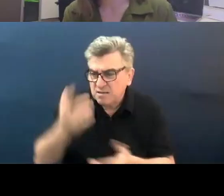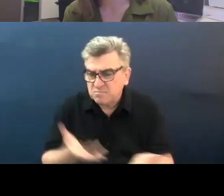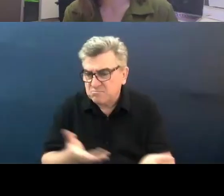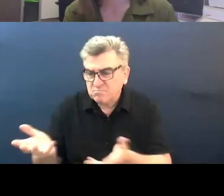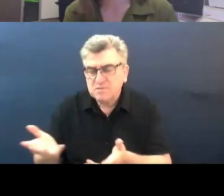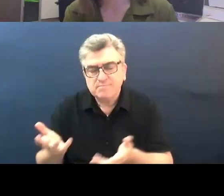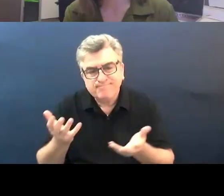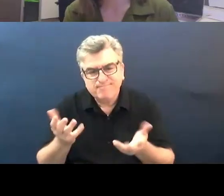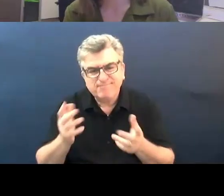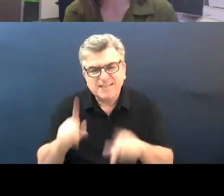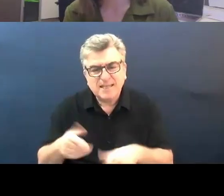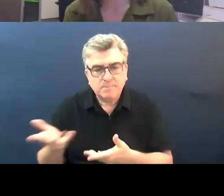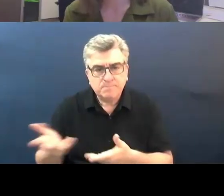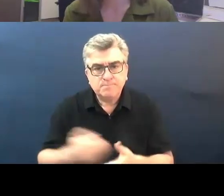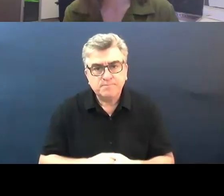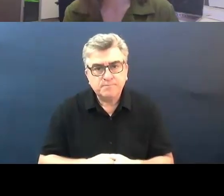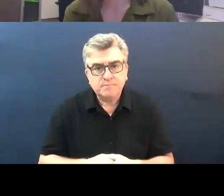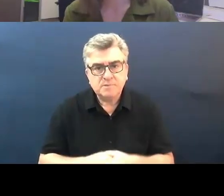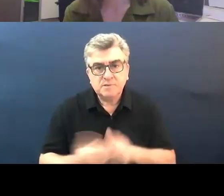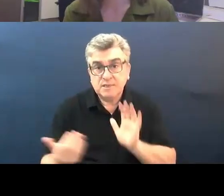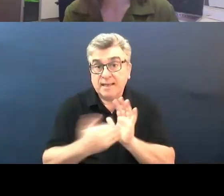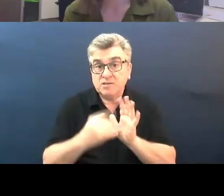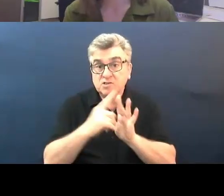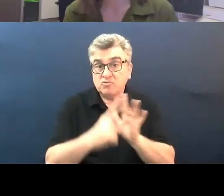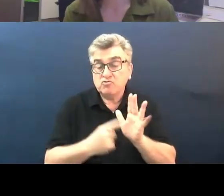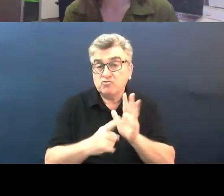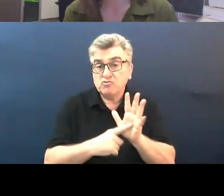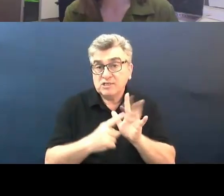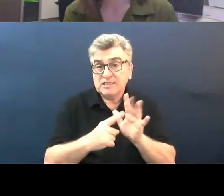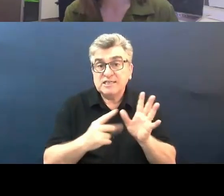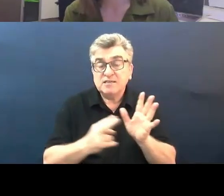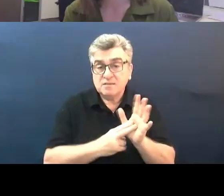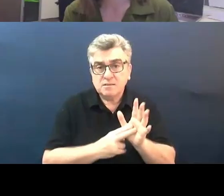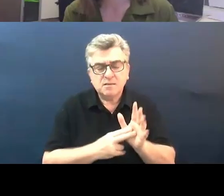Julian: Could I just also mention, I think important we think about cultural elements